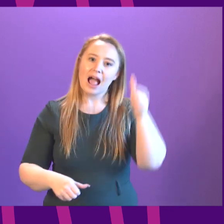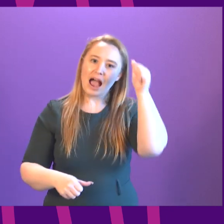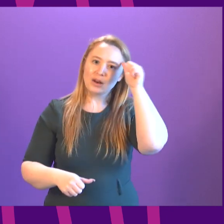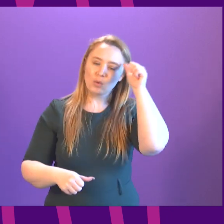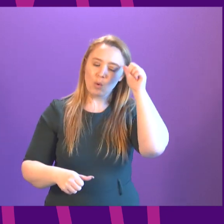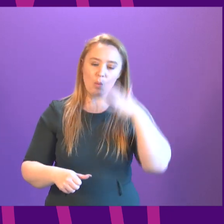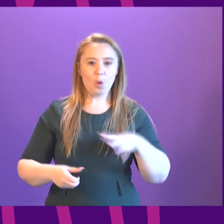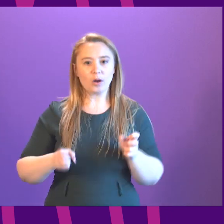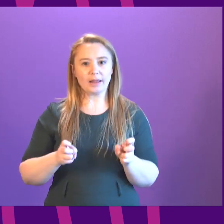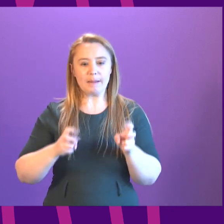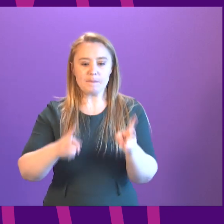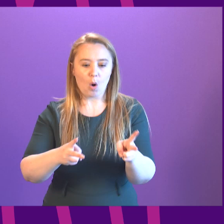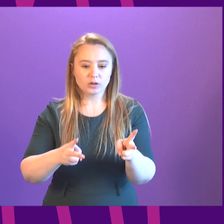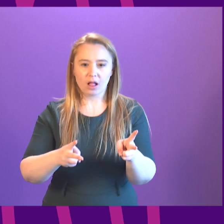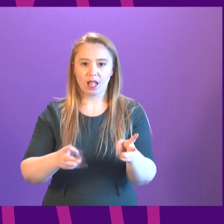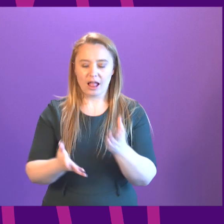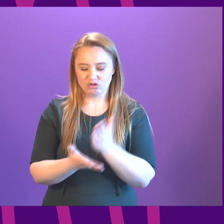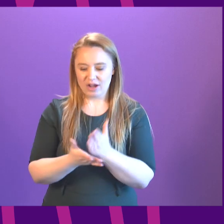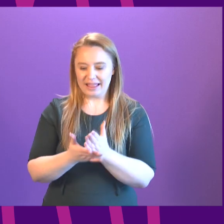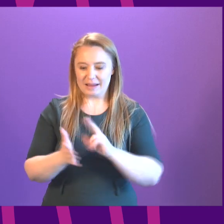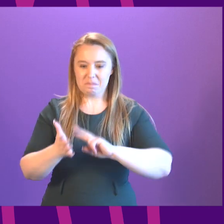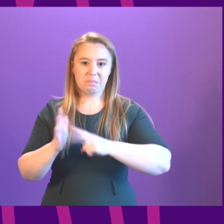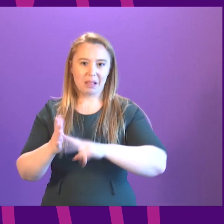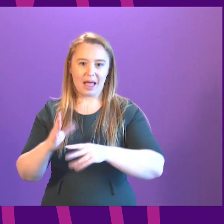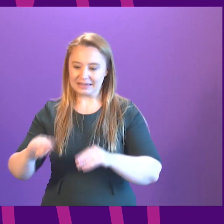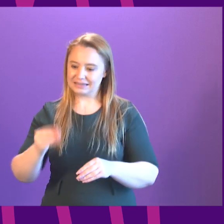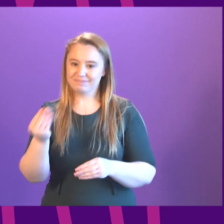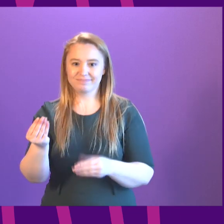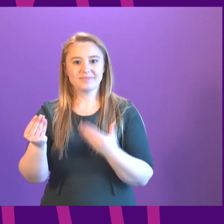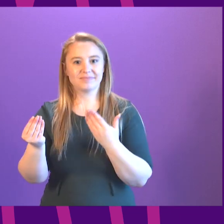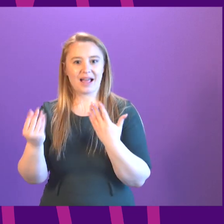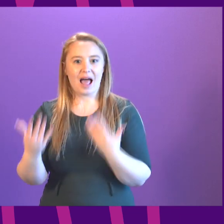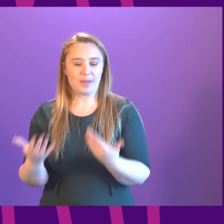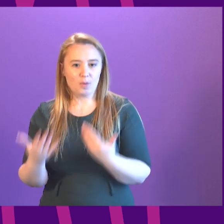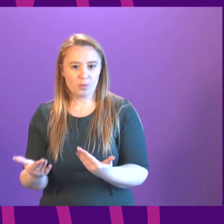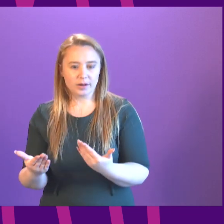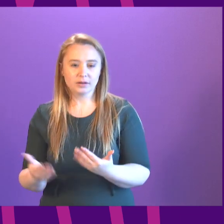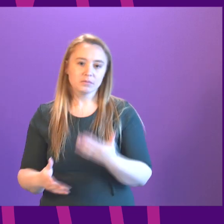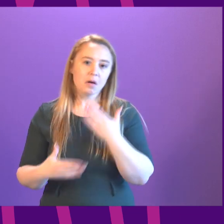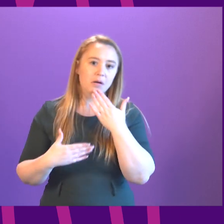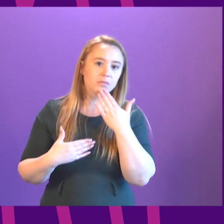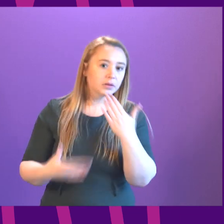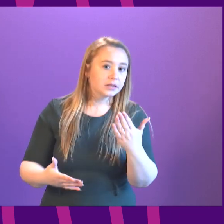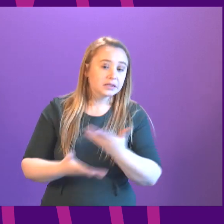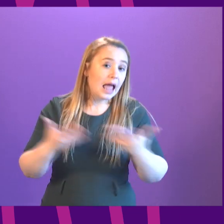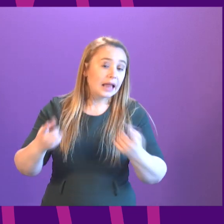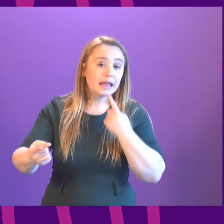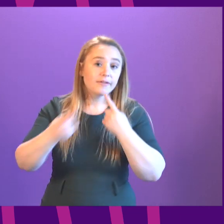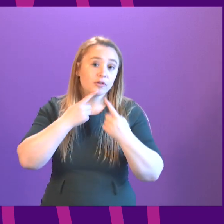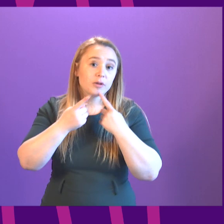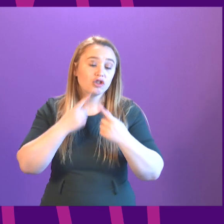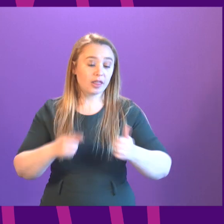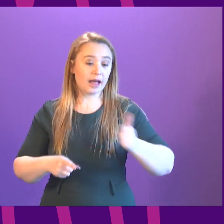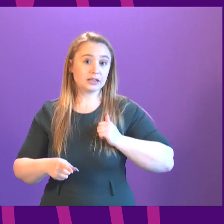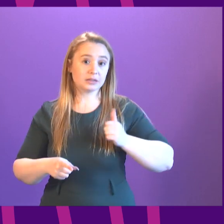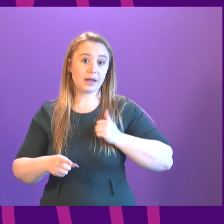the First Minister at any point share with us information on where we might expect to